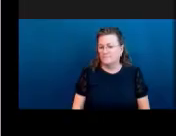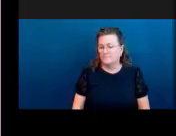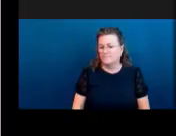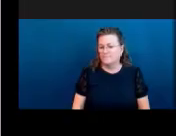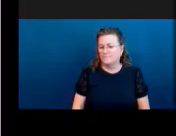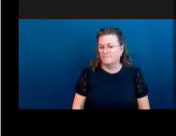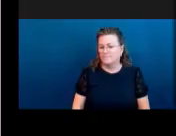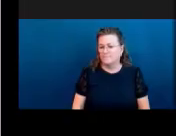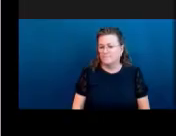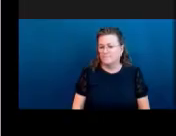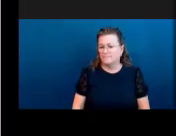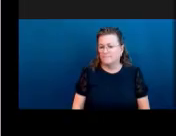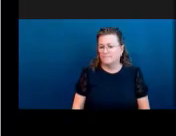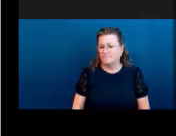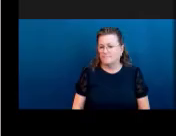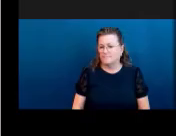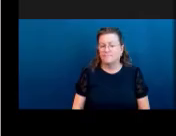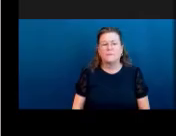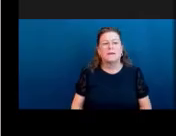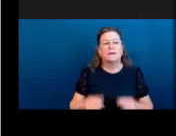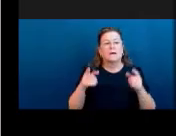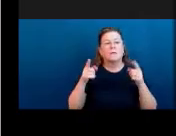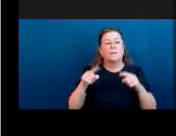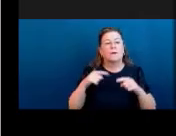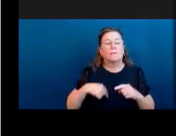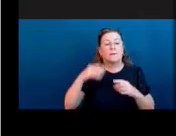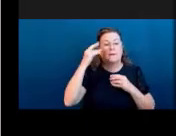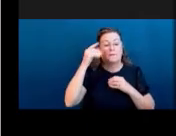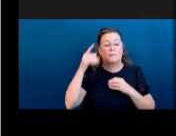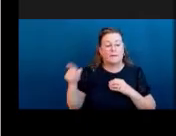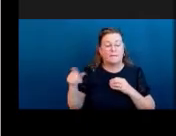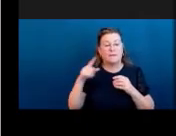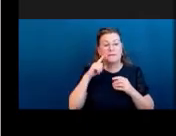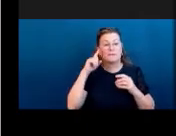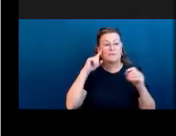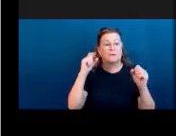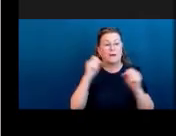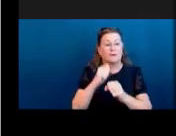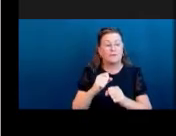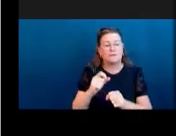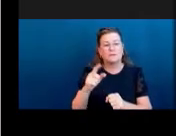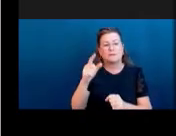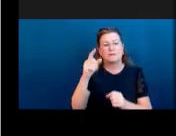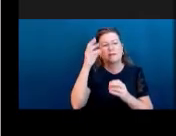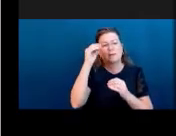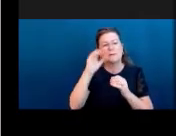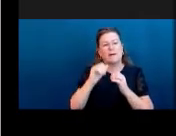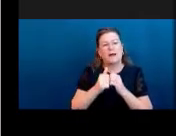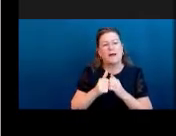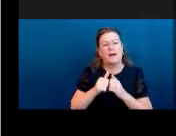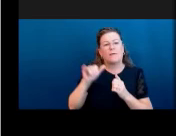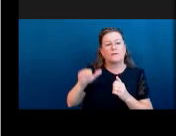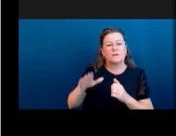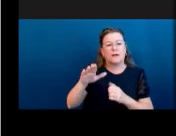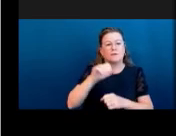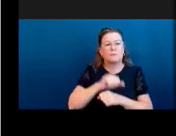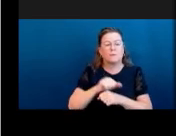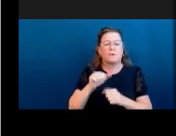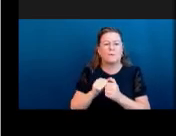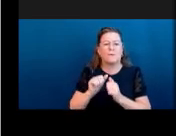When we're thinking about these strategies, I want you to think about how the child you work with plays, and how they really